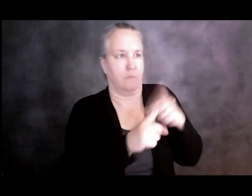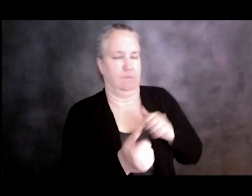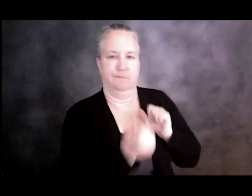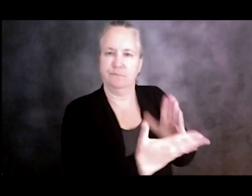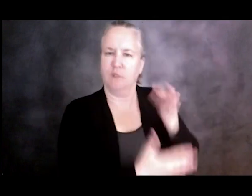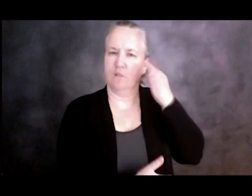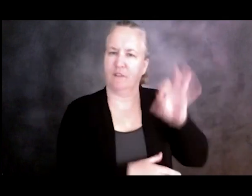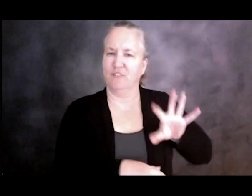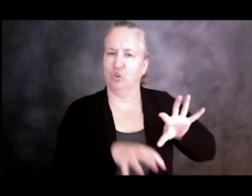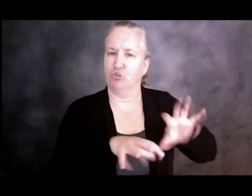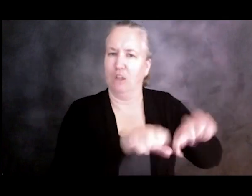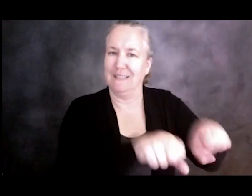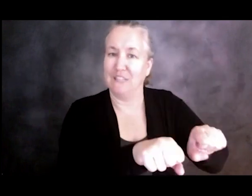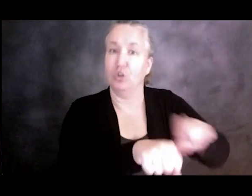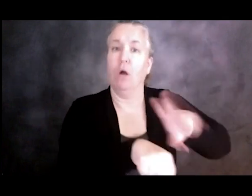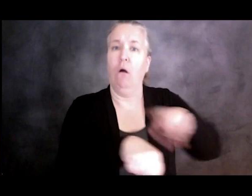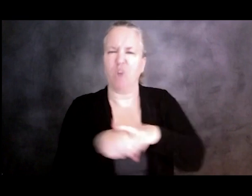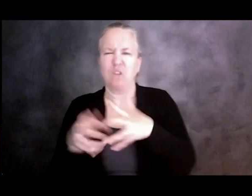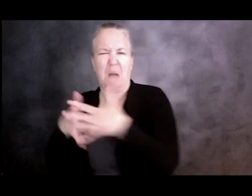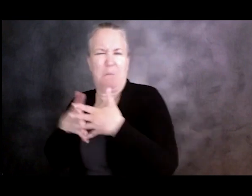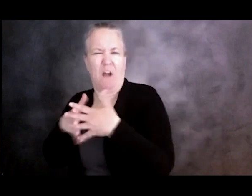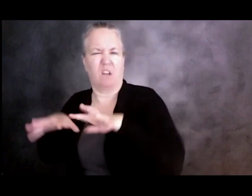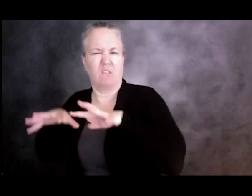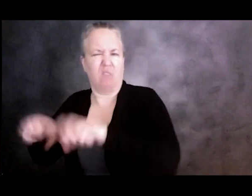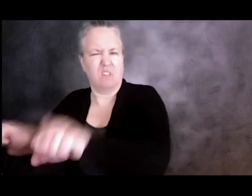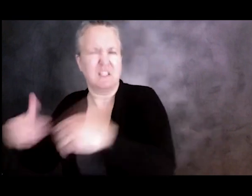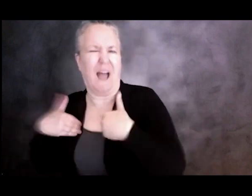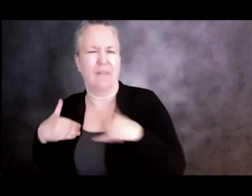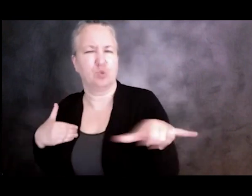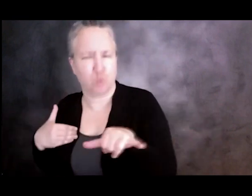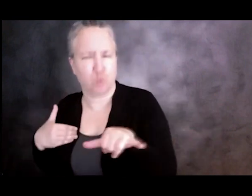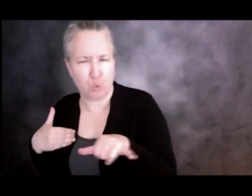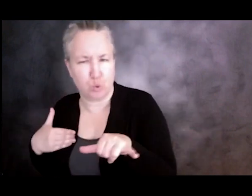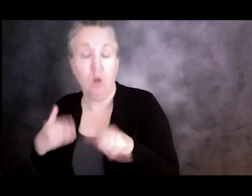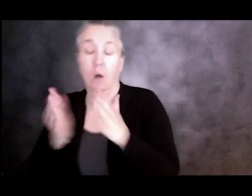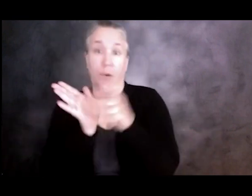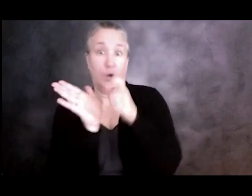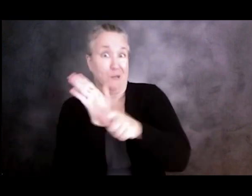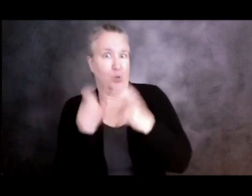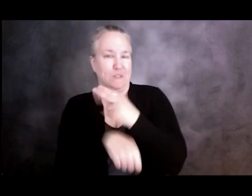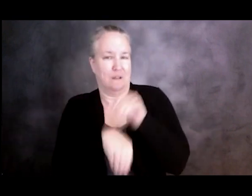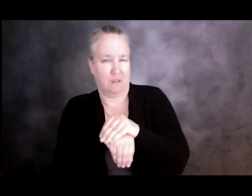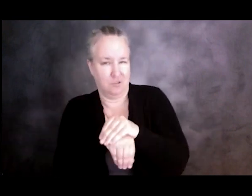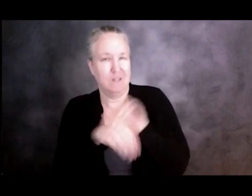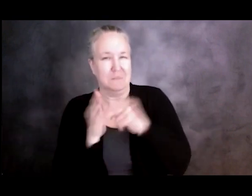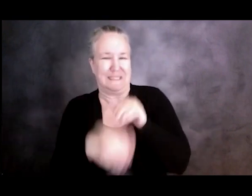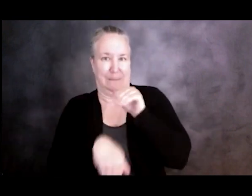but with the understanding, of course, American colonization is present. And this book is written in English, so British imperialism is present as well.